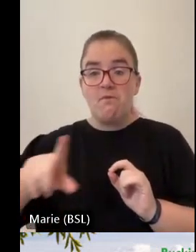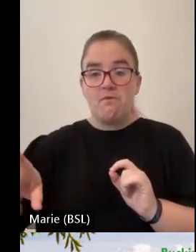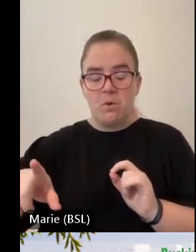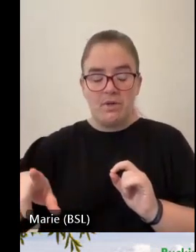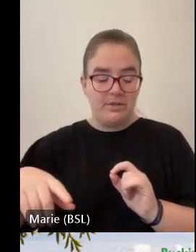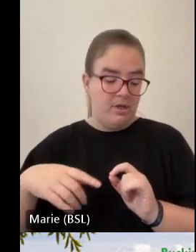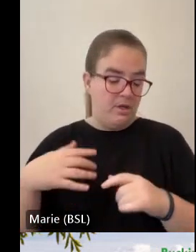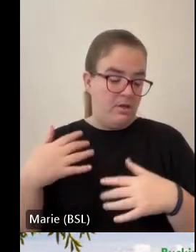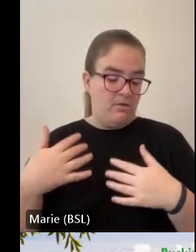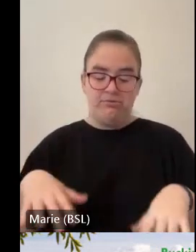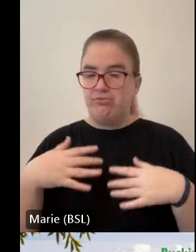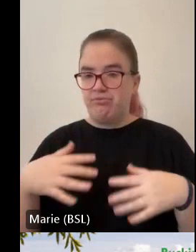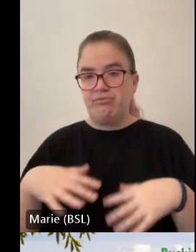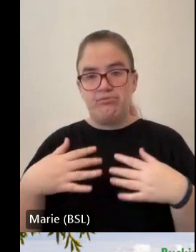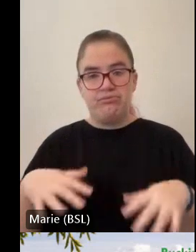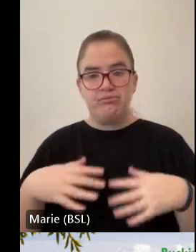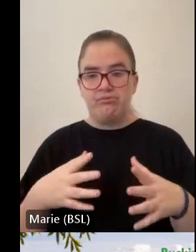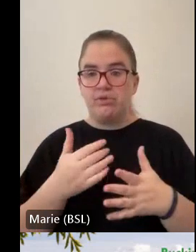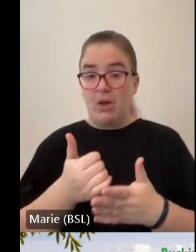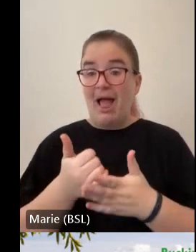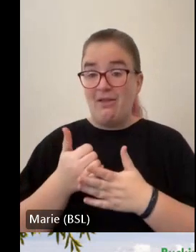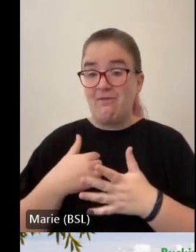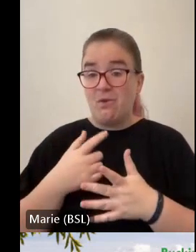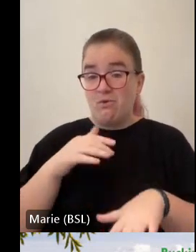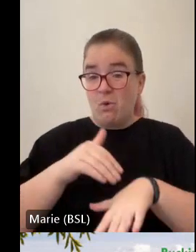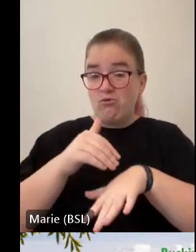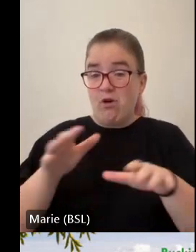So really helpful for the crime units to to look at that.